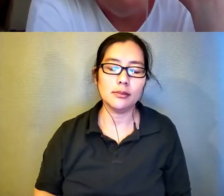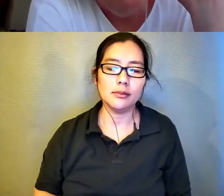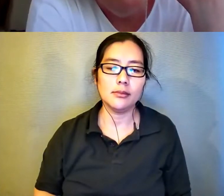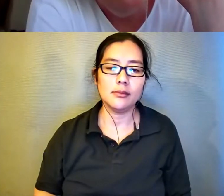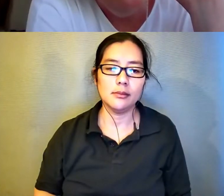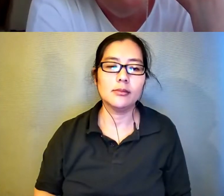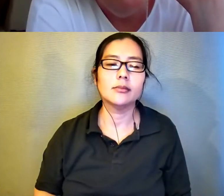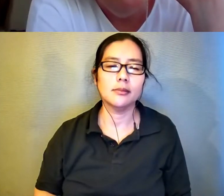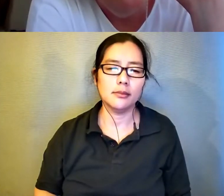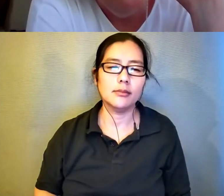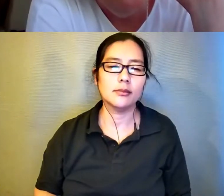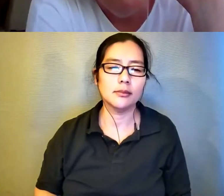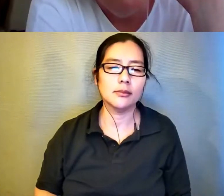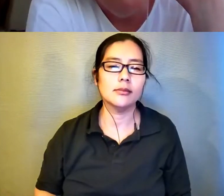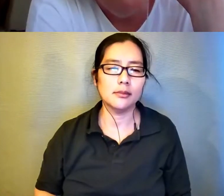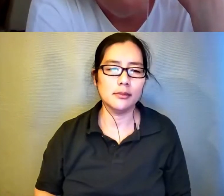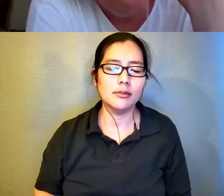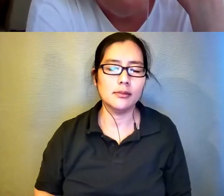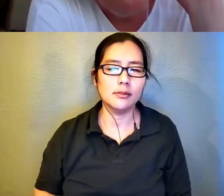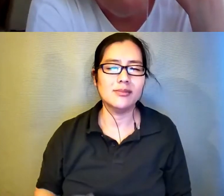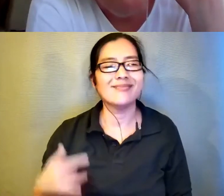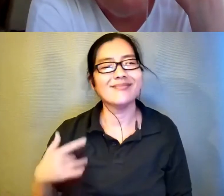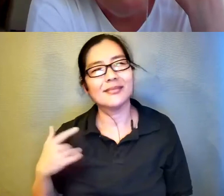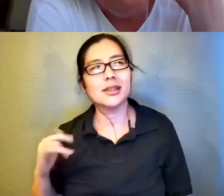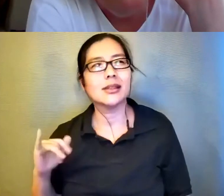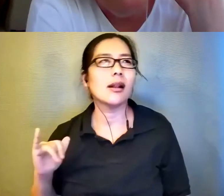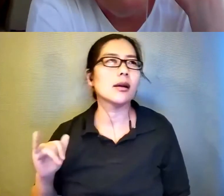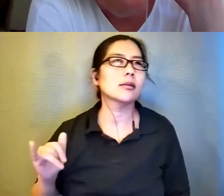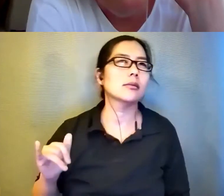I feel like I'm balancing a lot of different things when I'm sculpting.